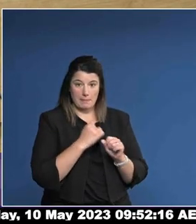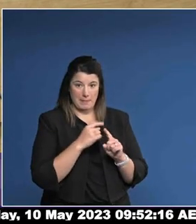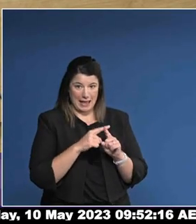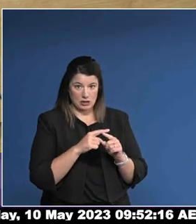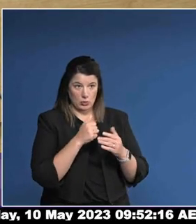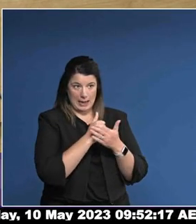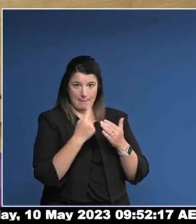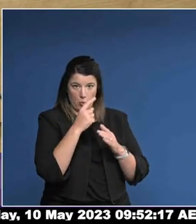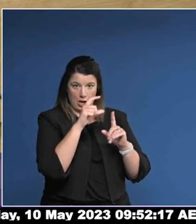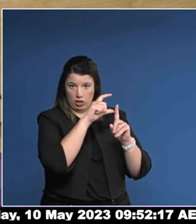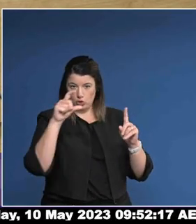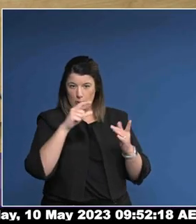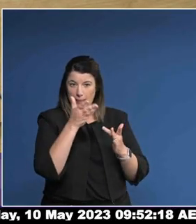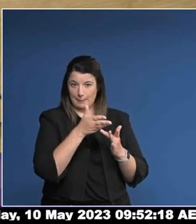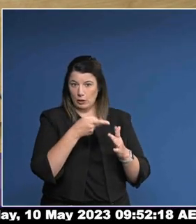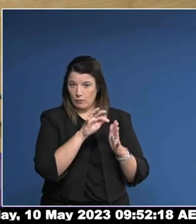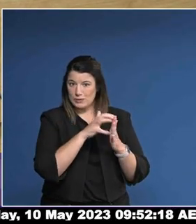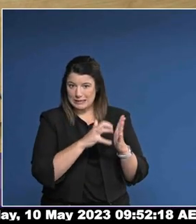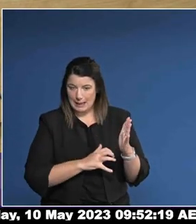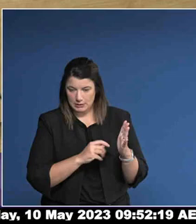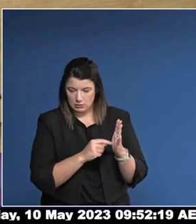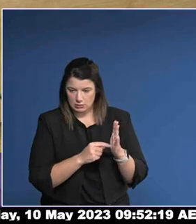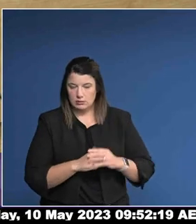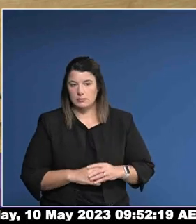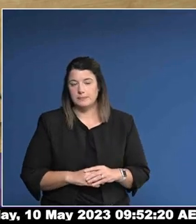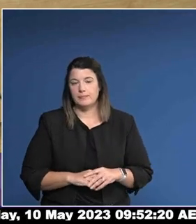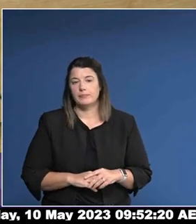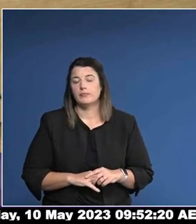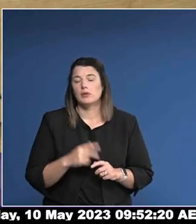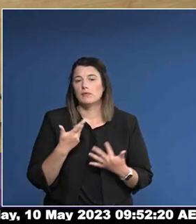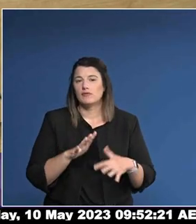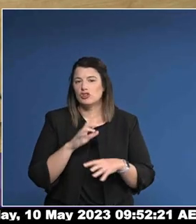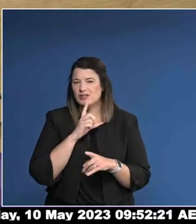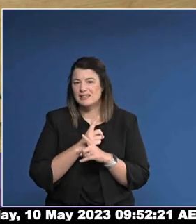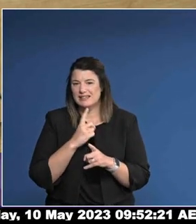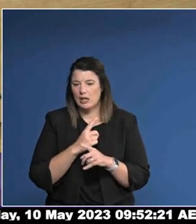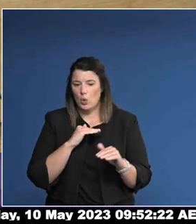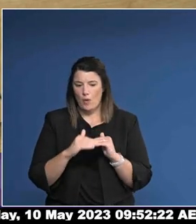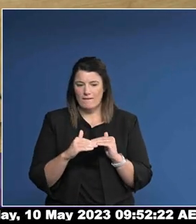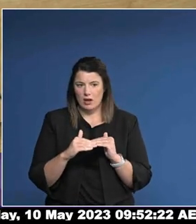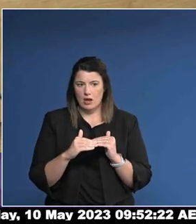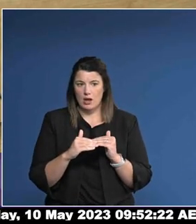Yes. MS EASTMAN: And you've set out the circumstances of when and how a SCAN